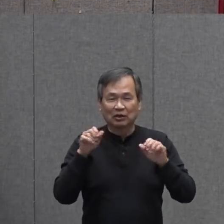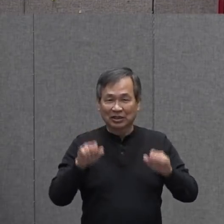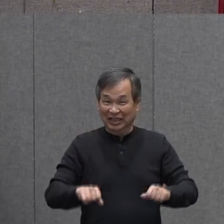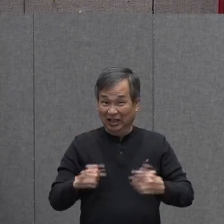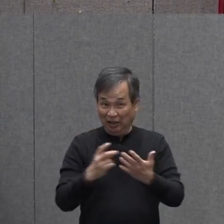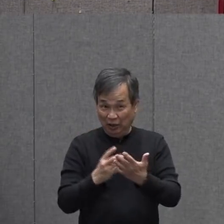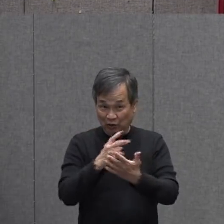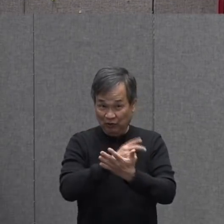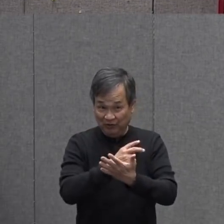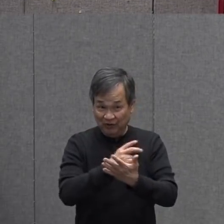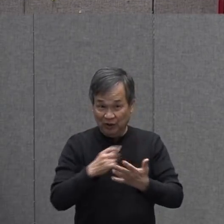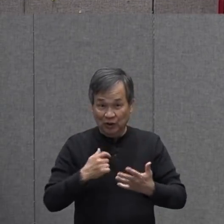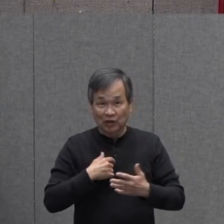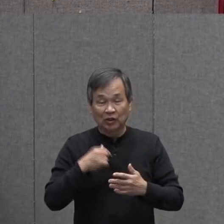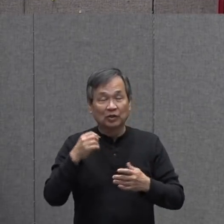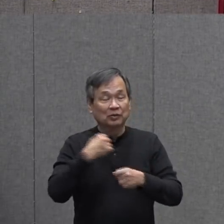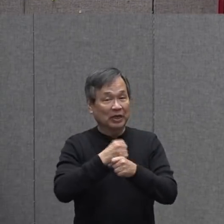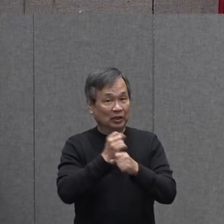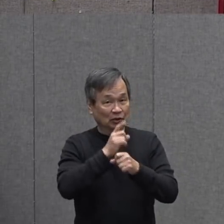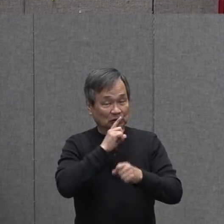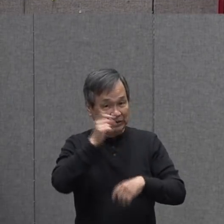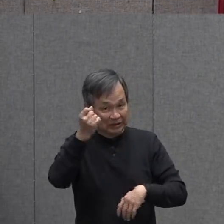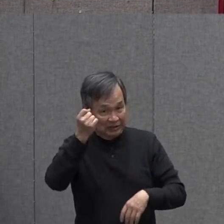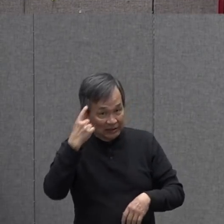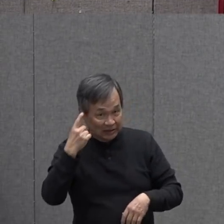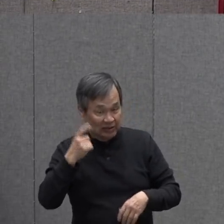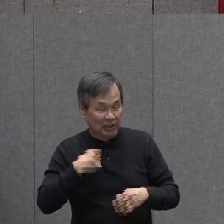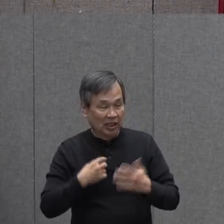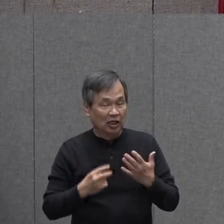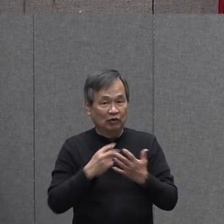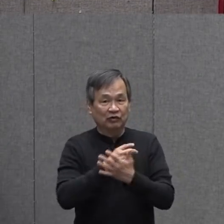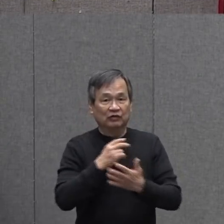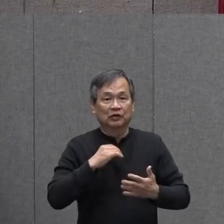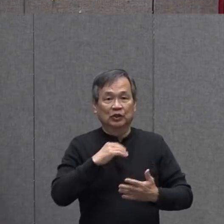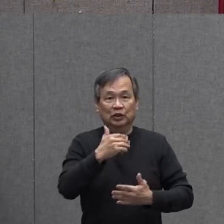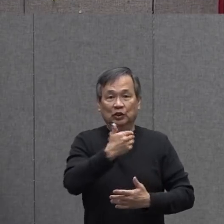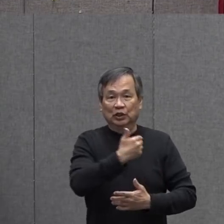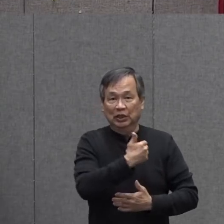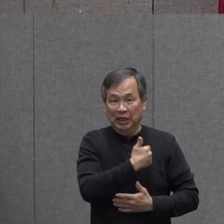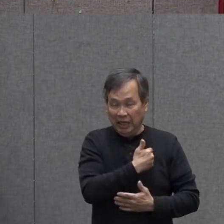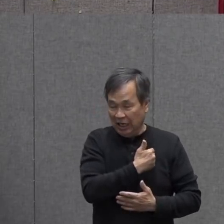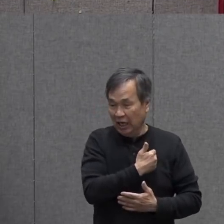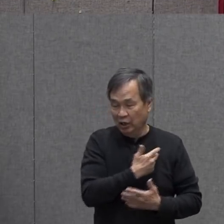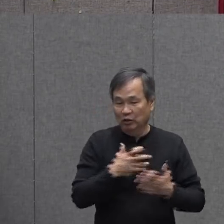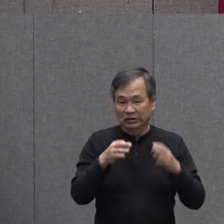on our five senses to make sure that we always are using them when we're exploring the world around us.